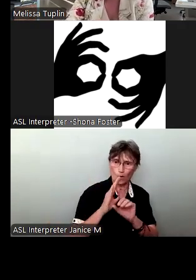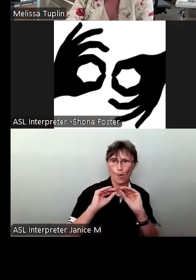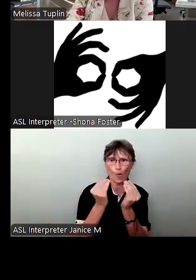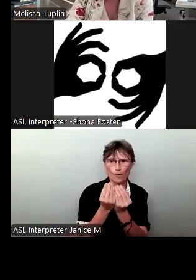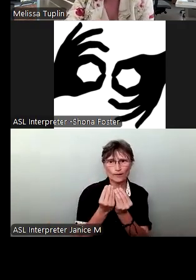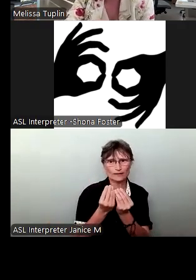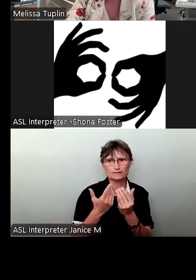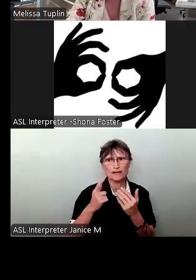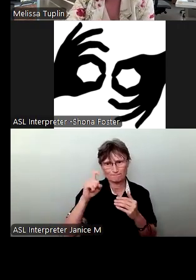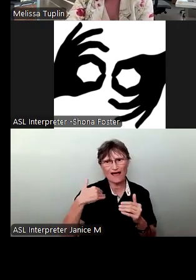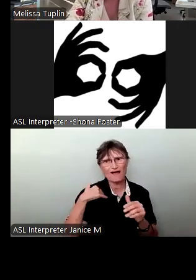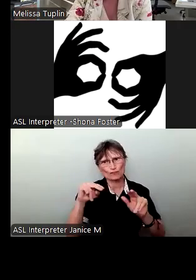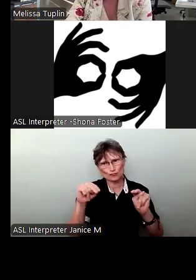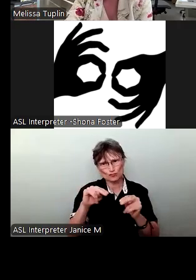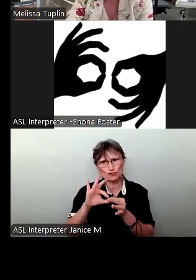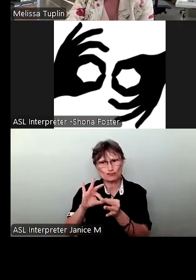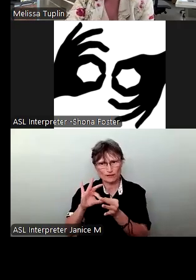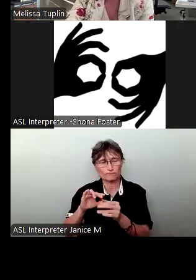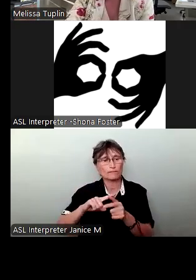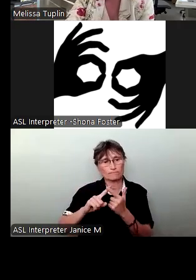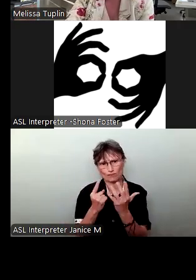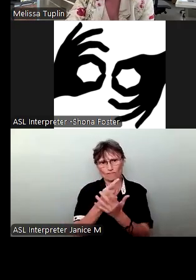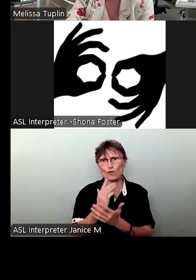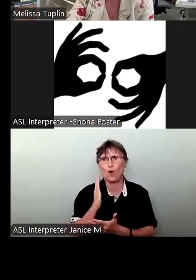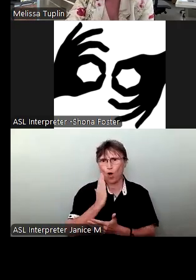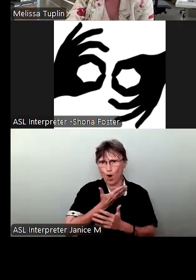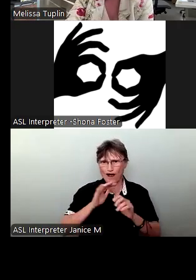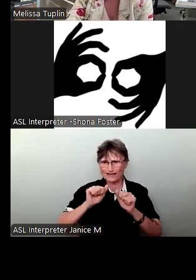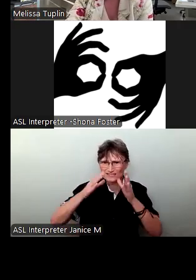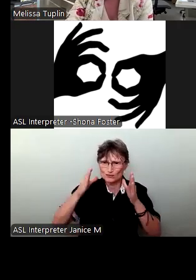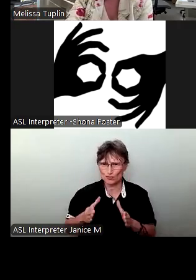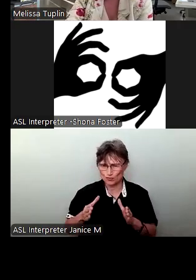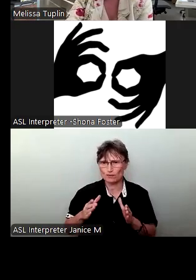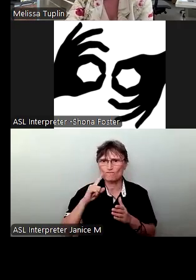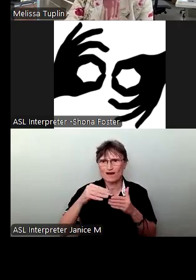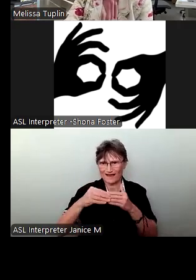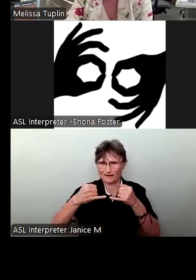terms of reference linked in the guidelines. I'm going to skip quickly to this screen,